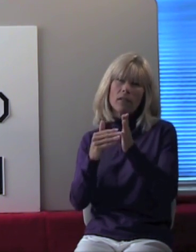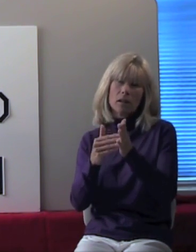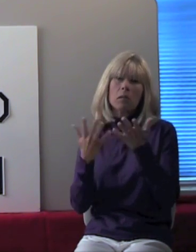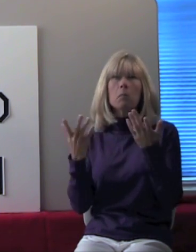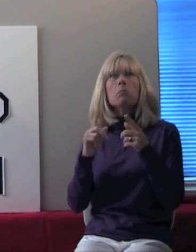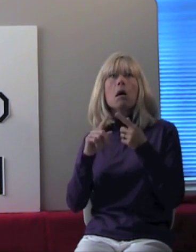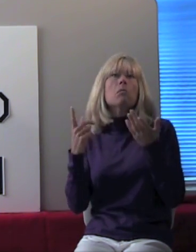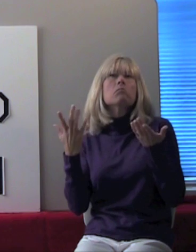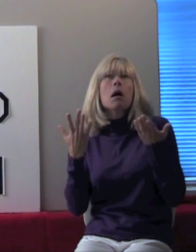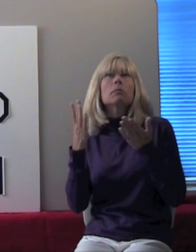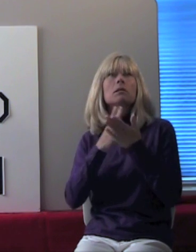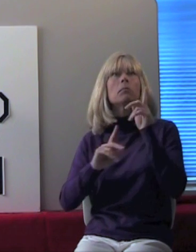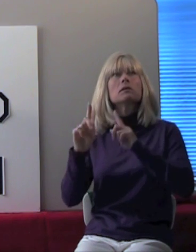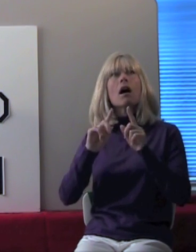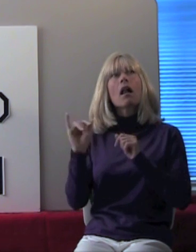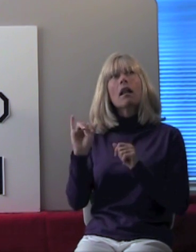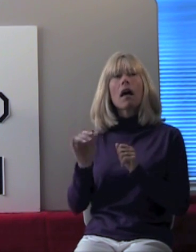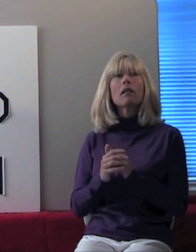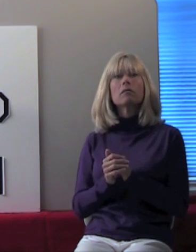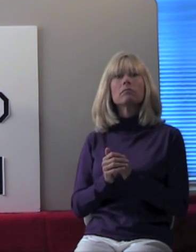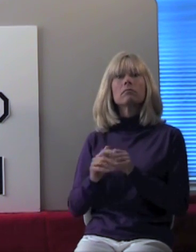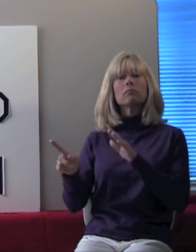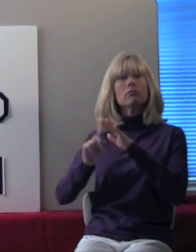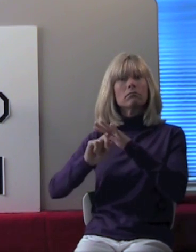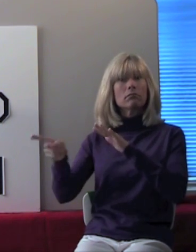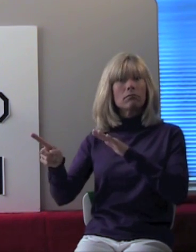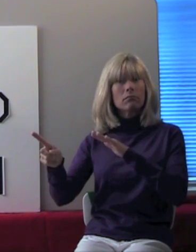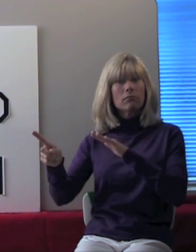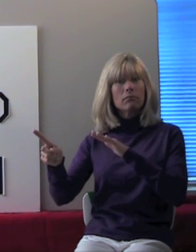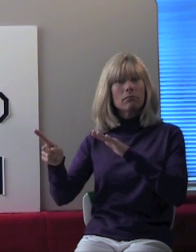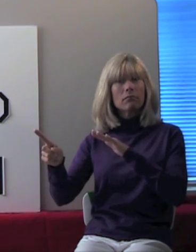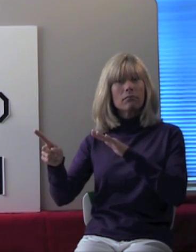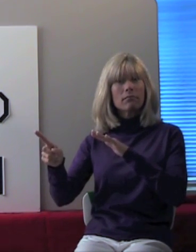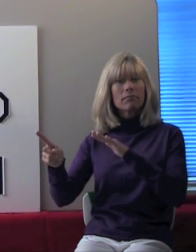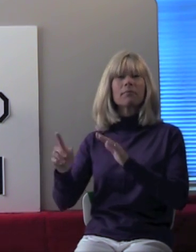that often, but one example would be like the sign ESCAPE.